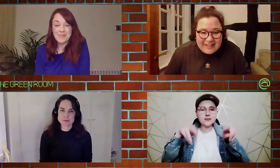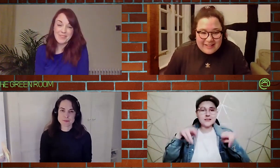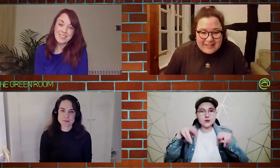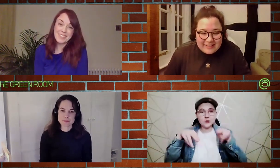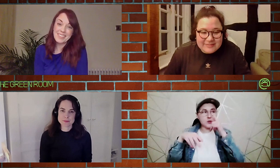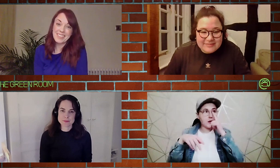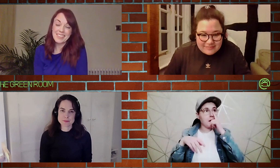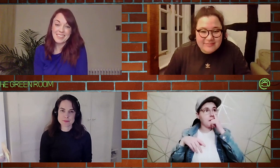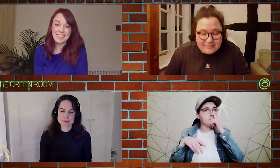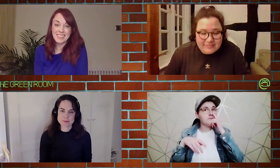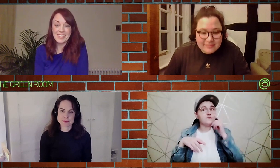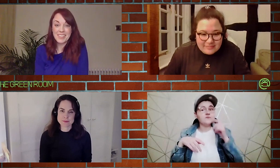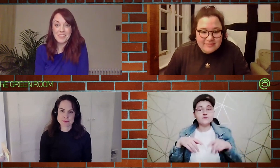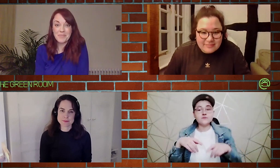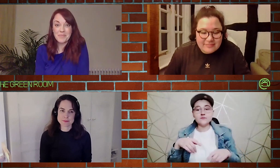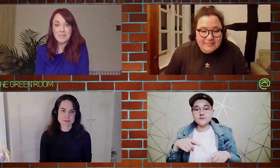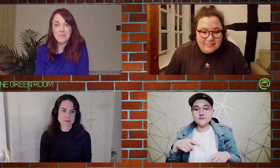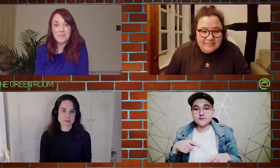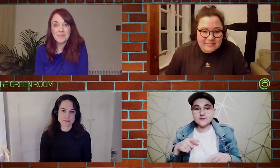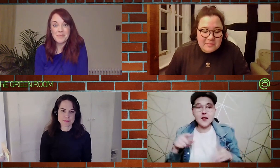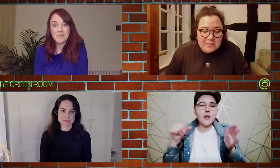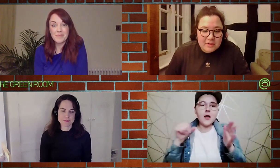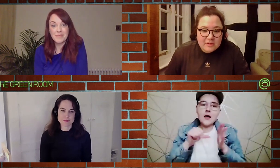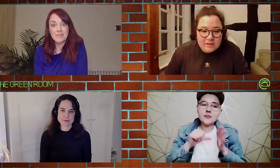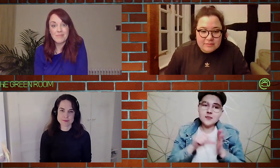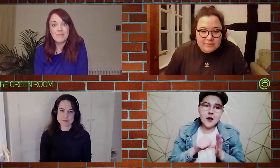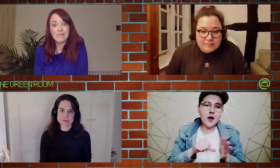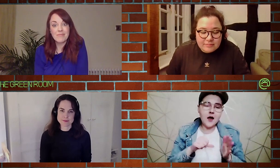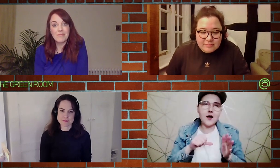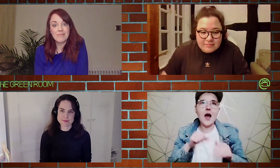Linked to the audition process.